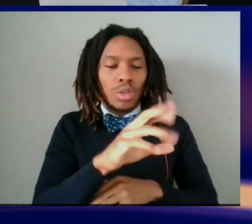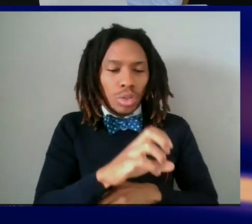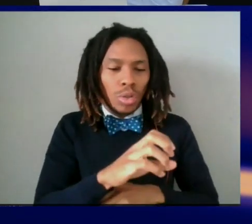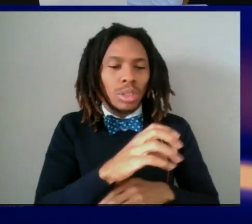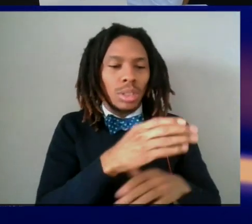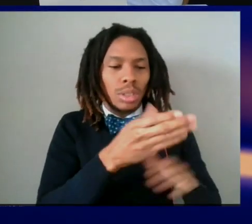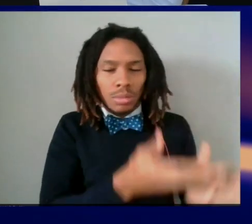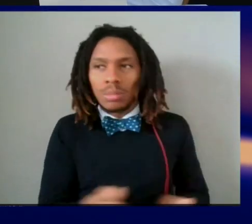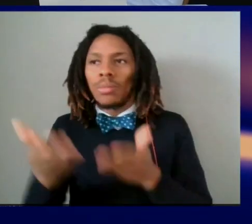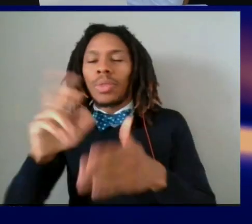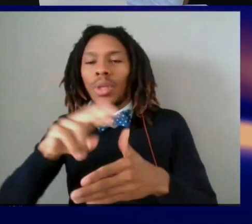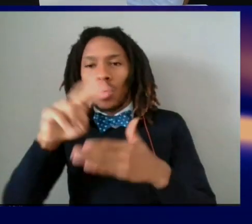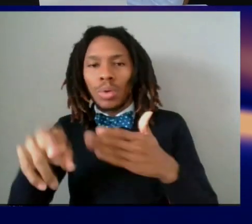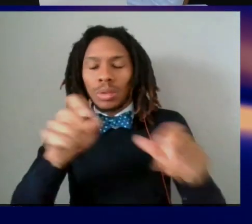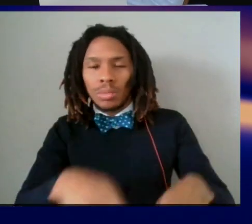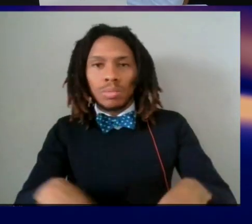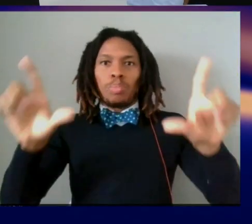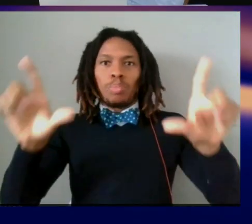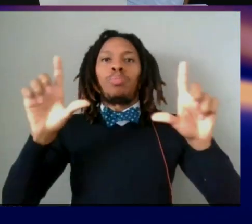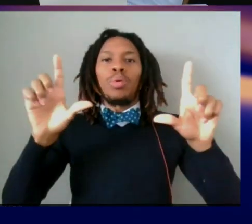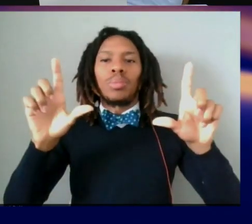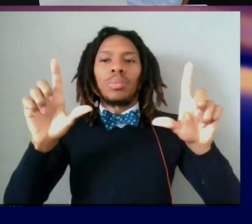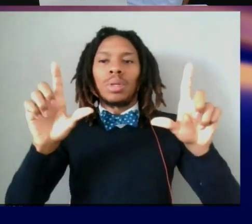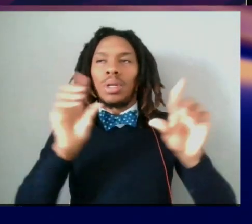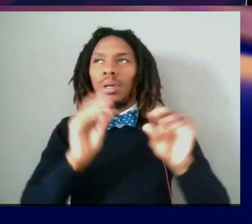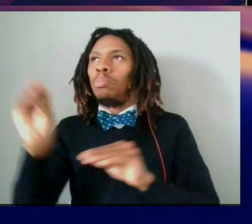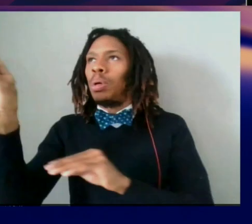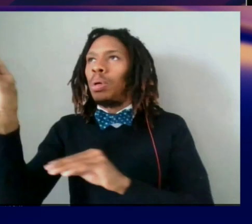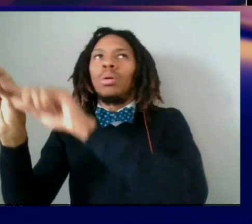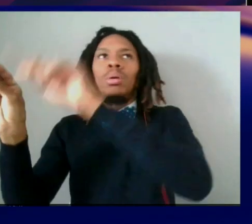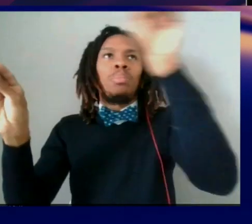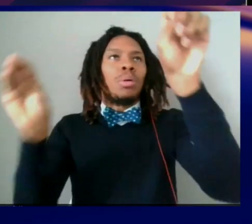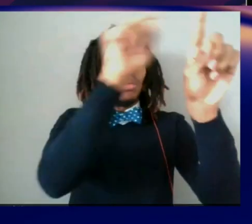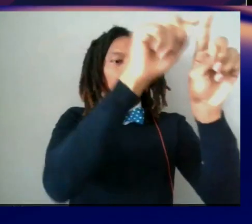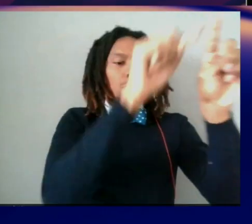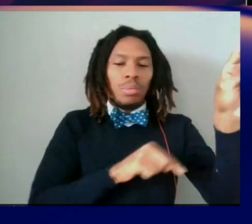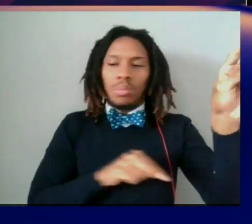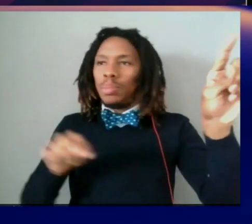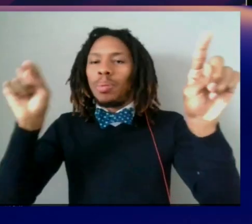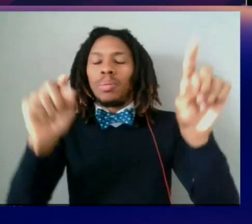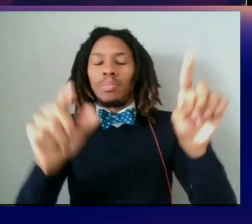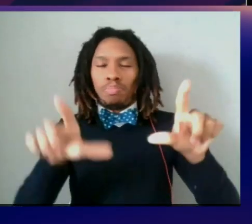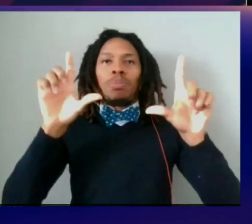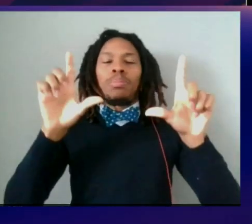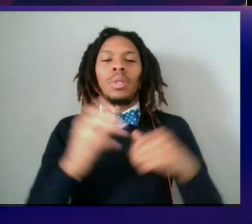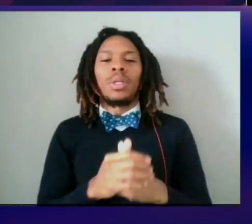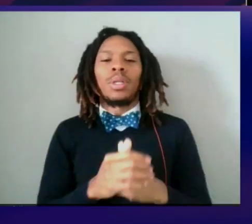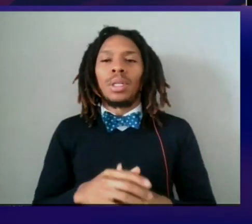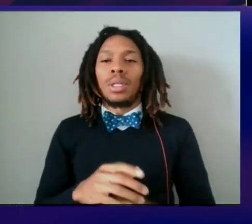as a viewer here in the console, a lot of happening. So this is very common though, right?